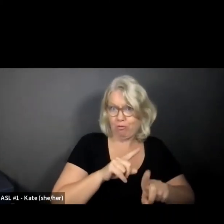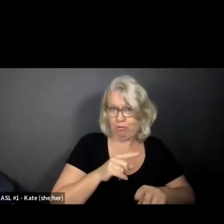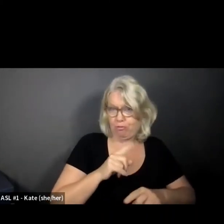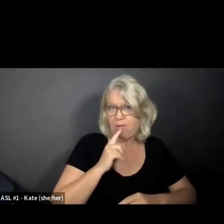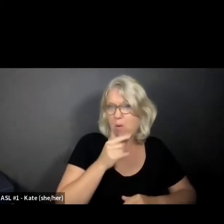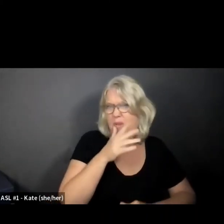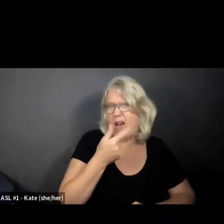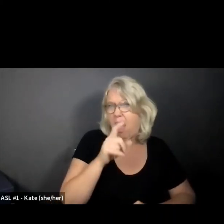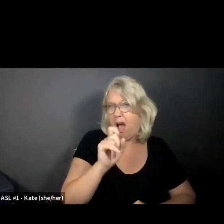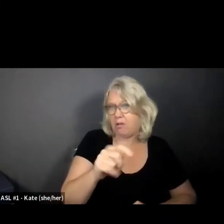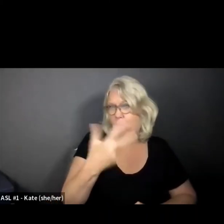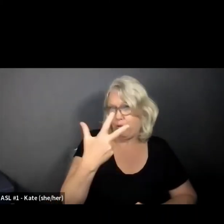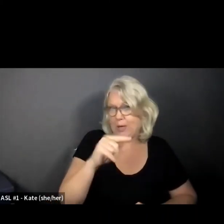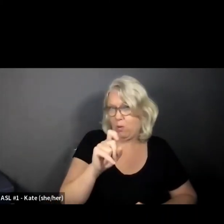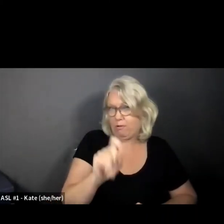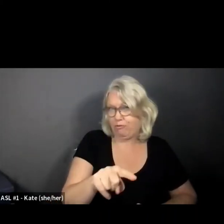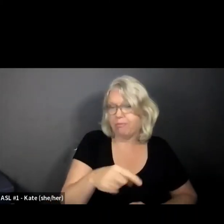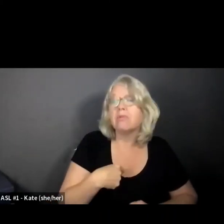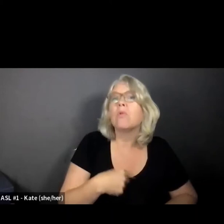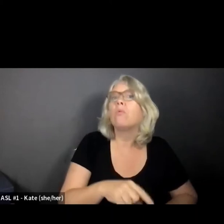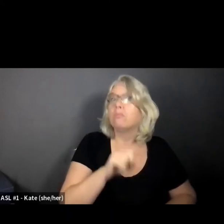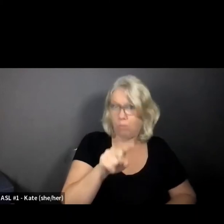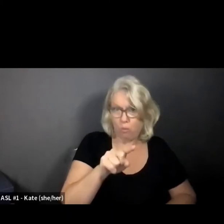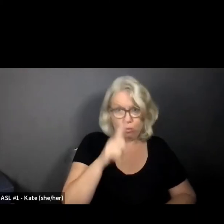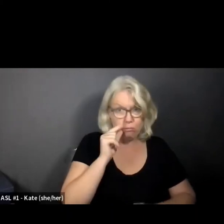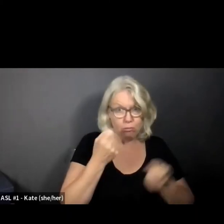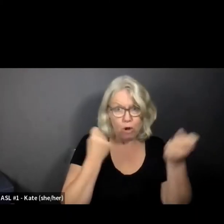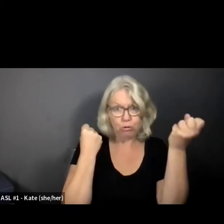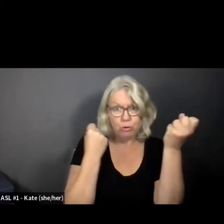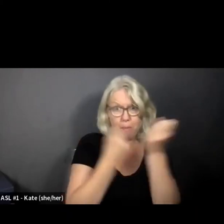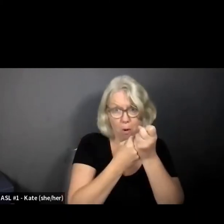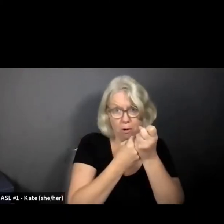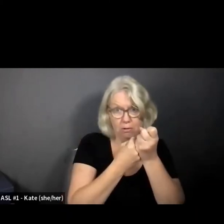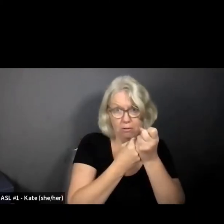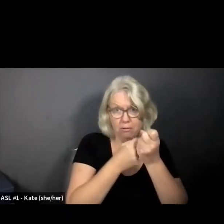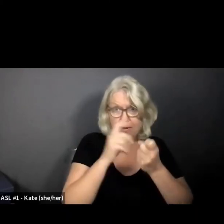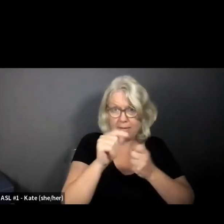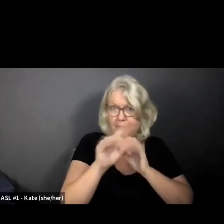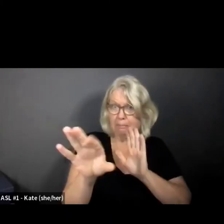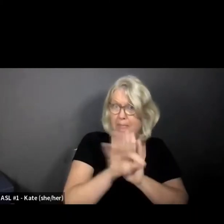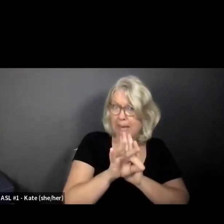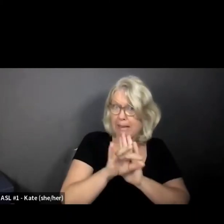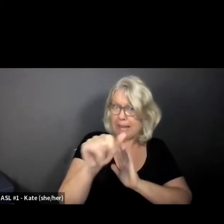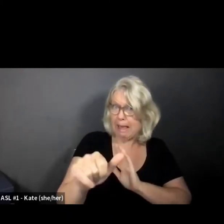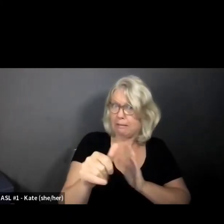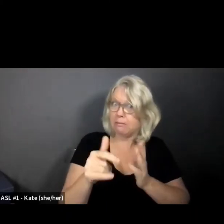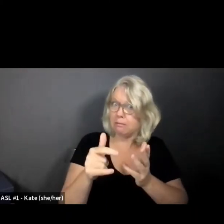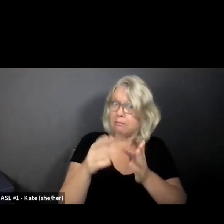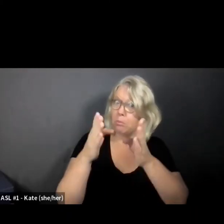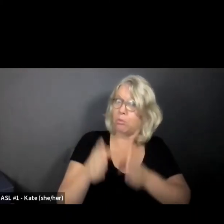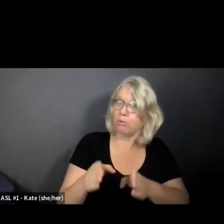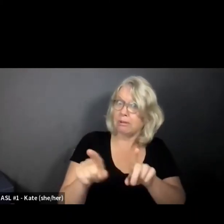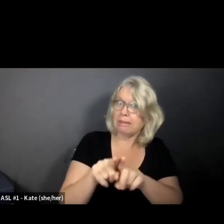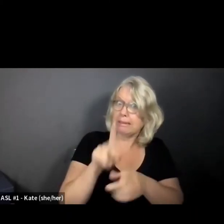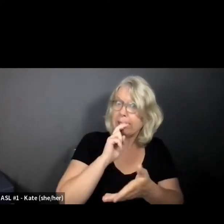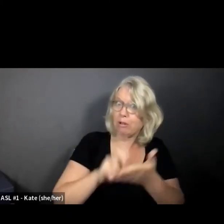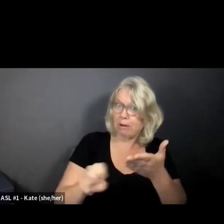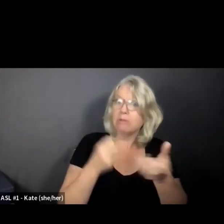QUESTIONS. SO ARE YOU IN FAVOUR OF ADOPTING THE MOTION?